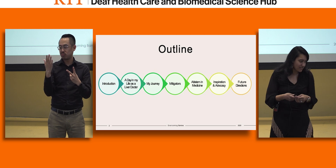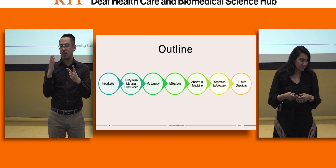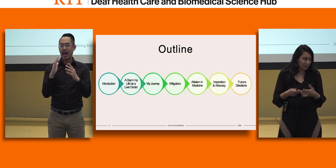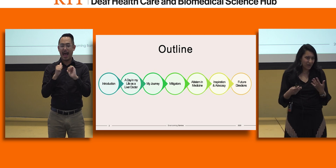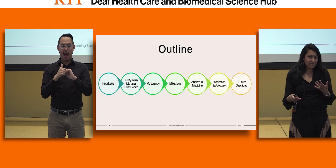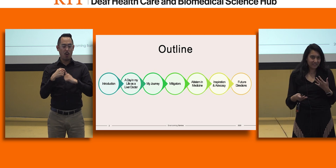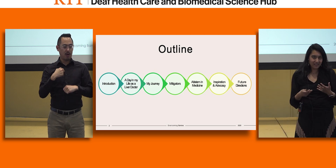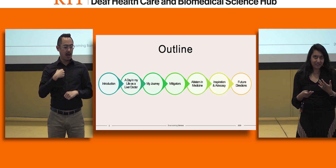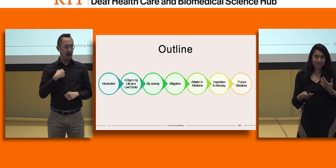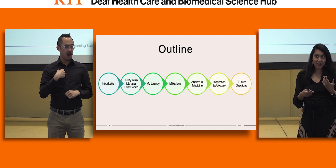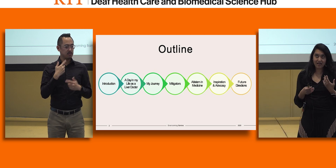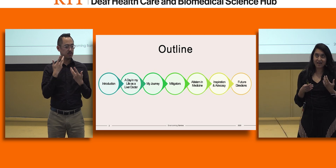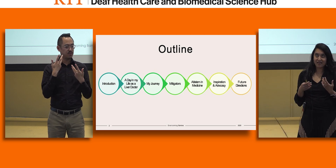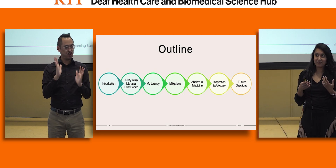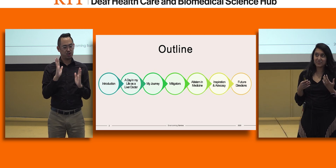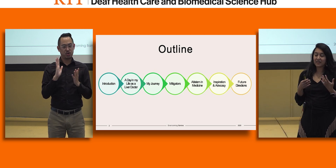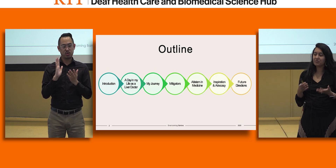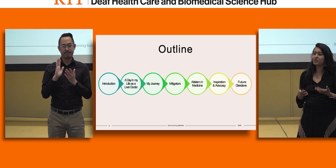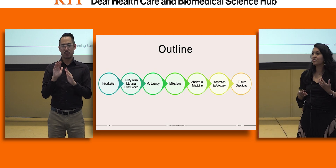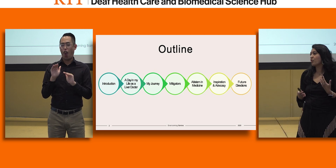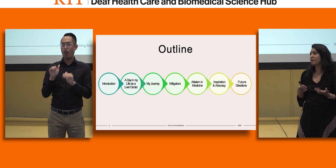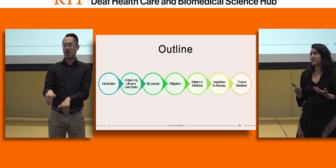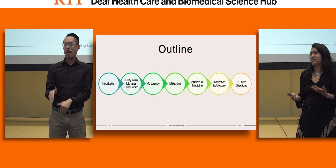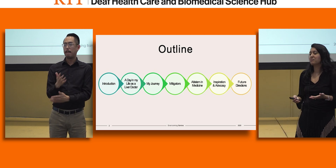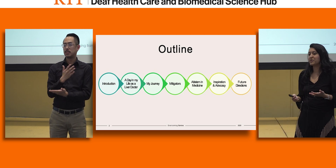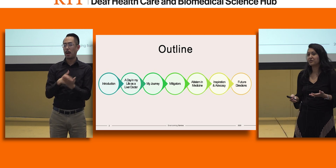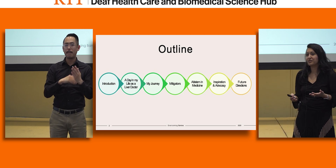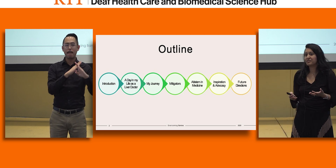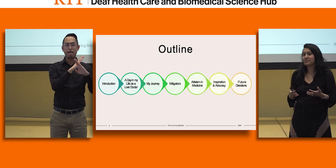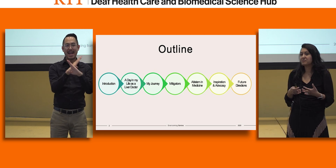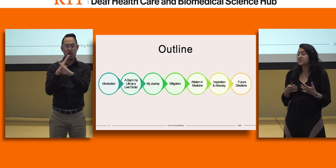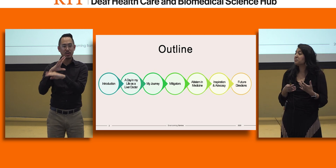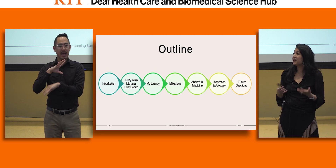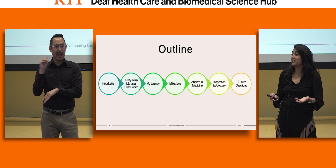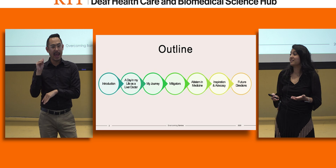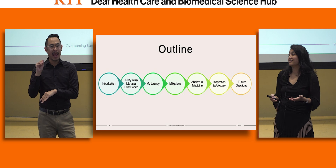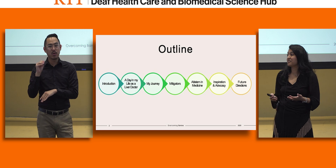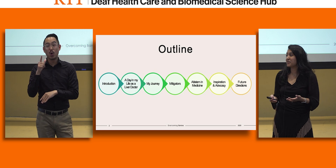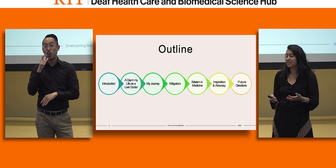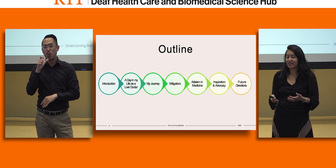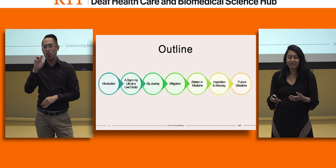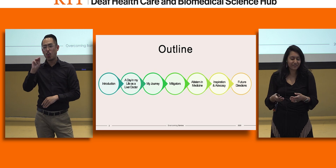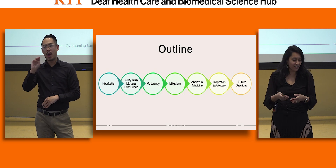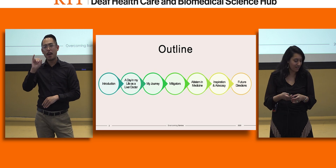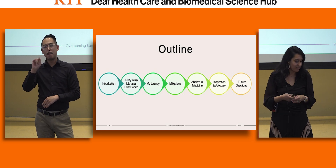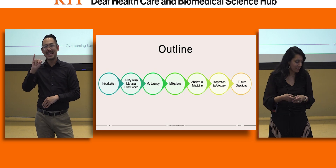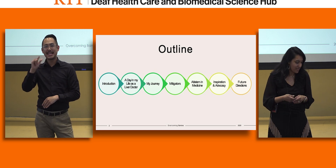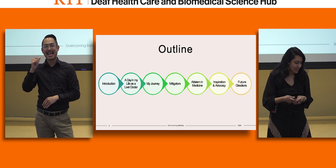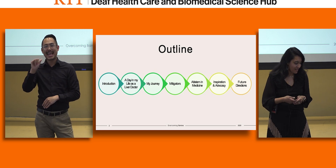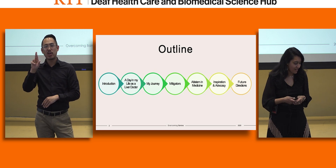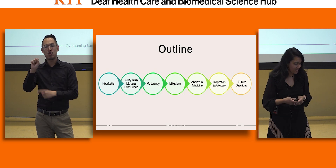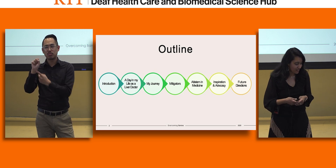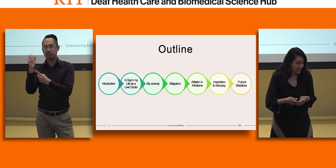and ways that I've been able to overcome barriers, the mitigators in my life,